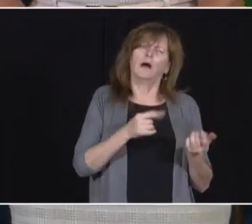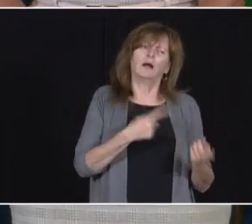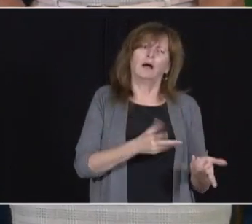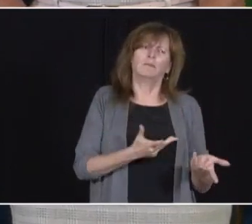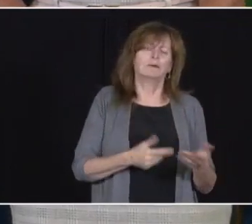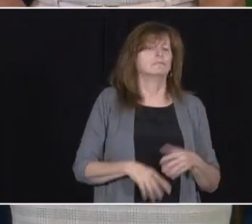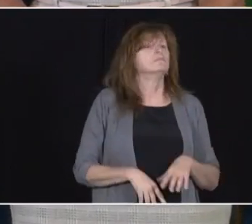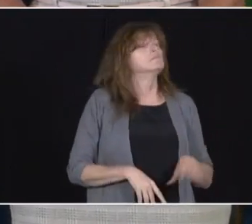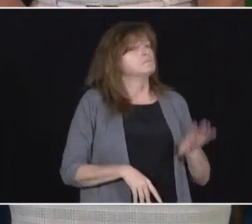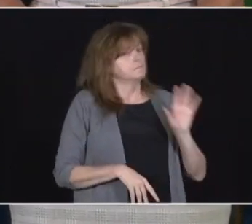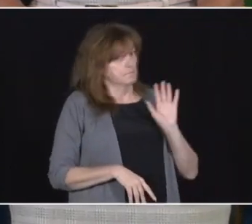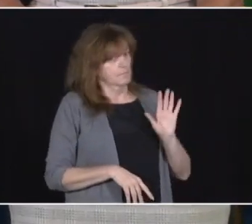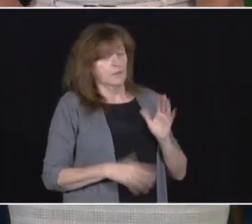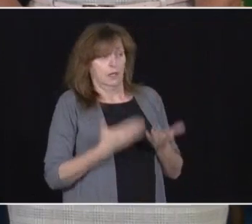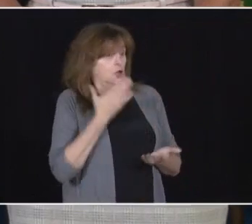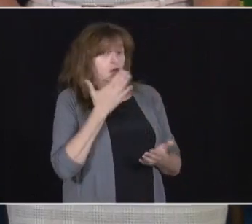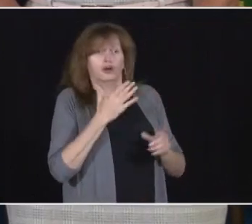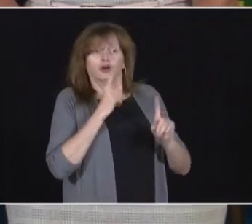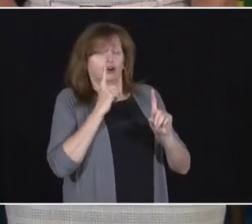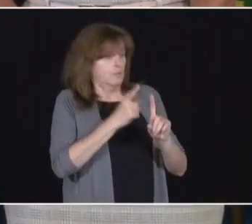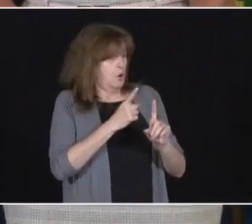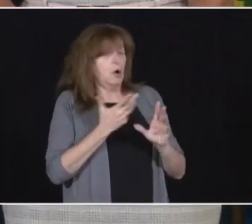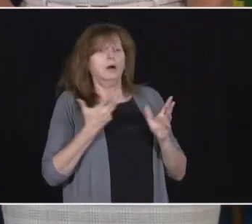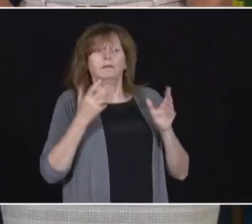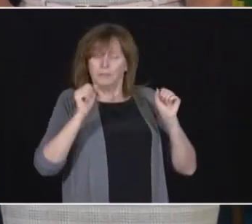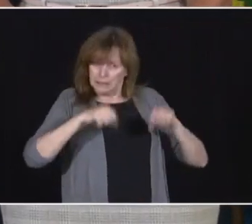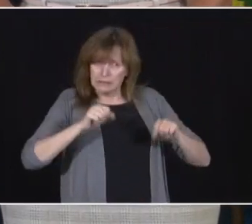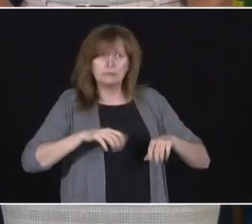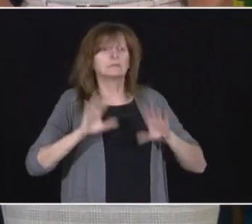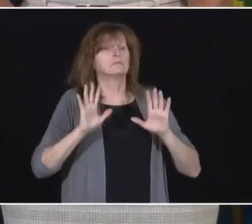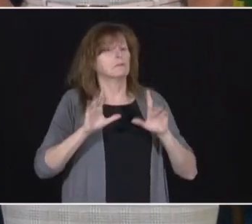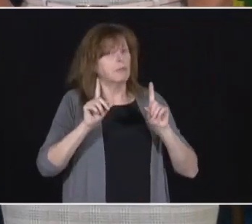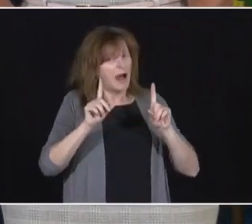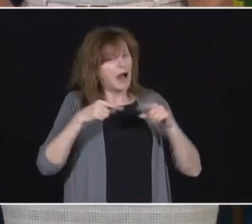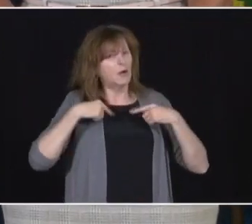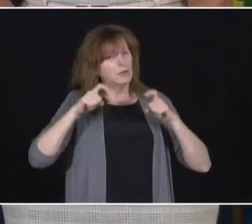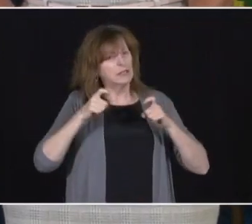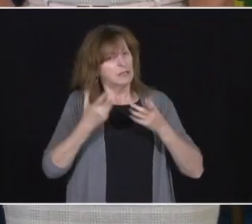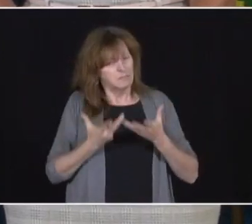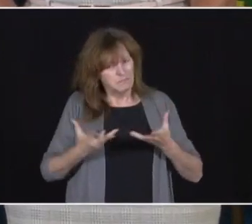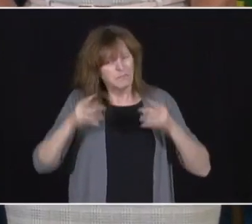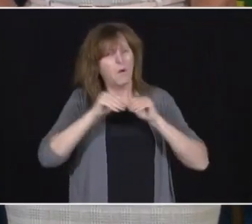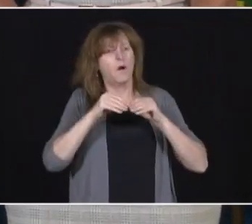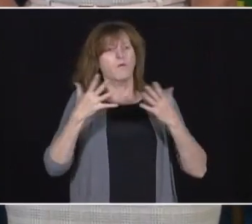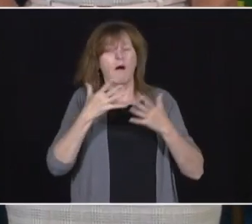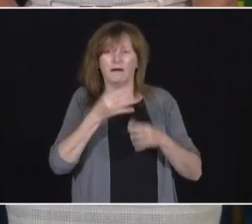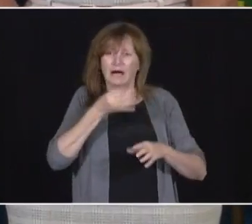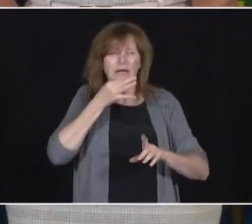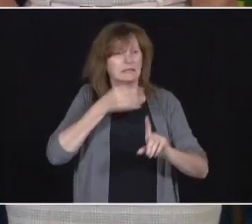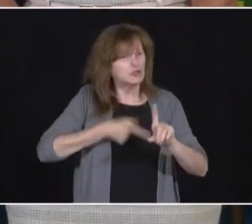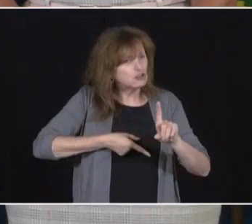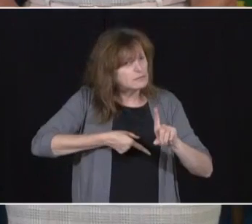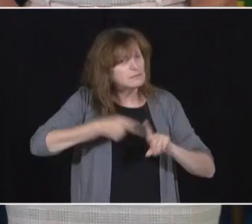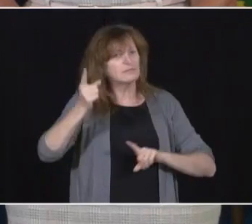crisis situation, how are people ending up deceased? You know something, you make a very valid point and that's where we need extra strengths